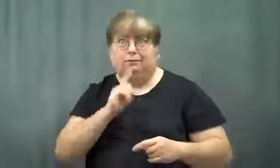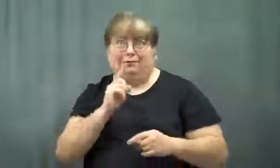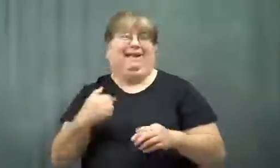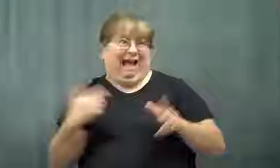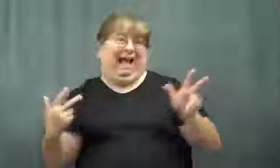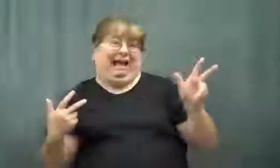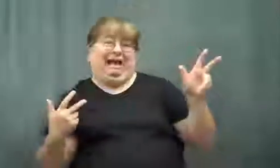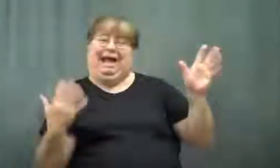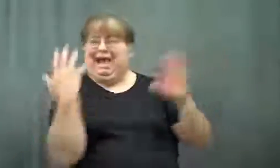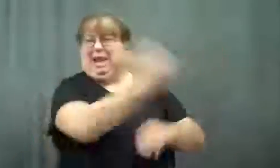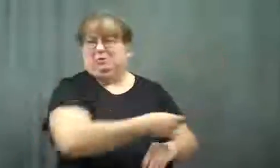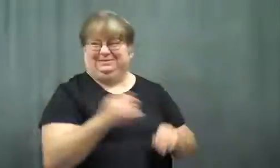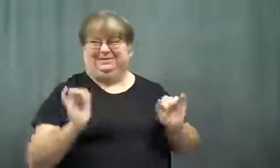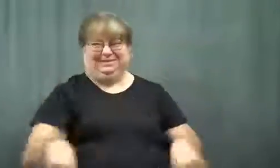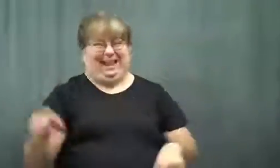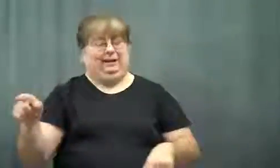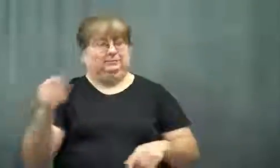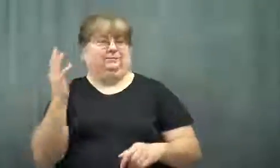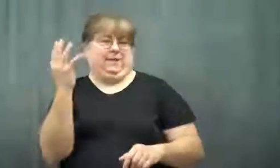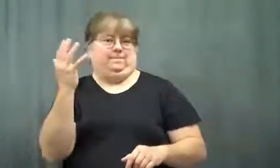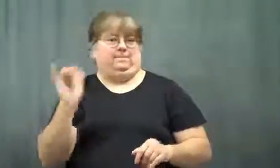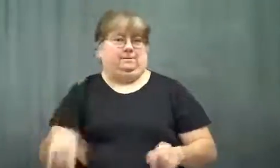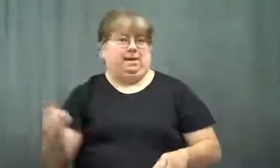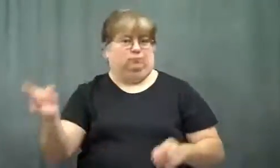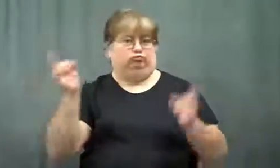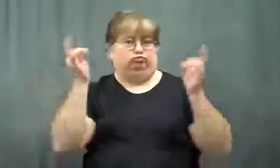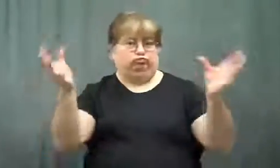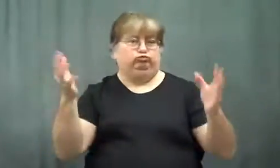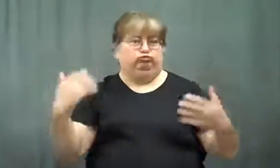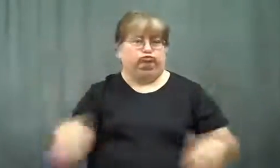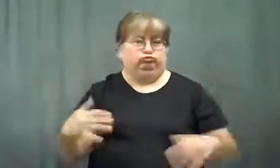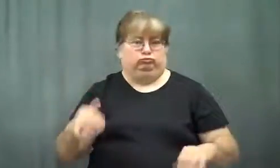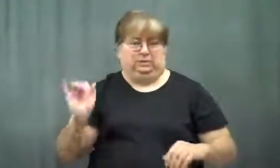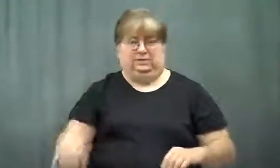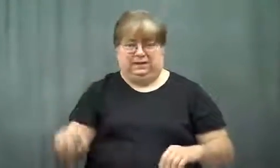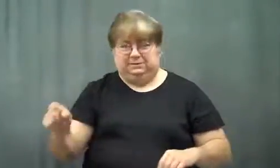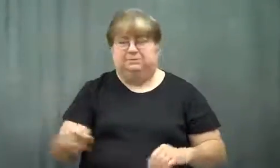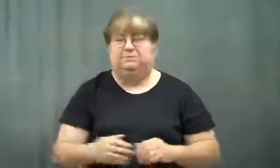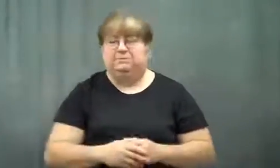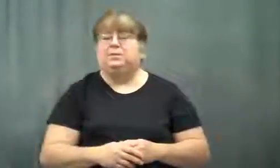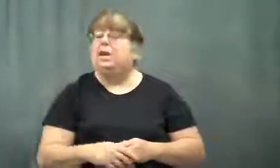So, we had to leave, that was category 5 hurricane.